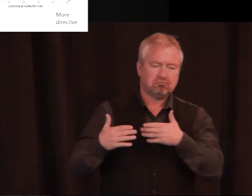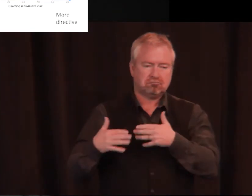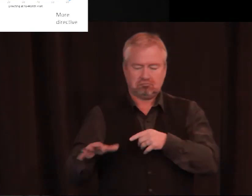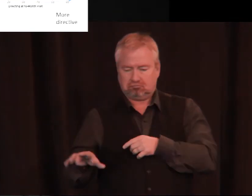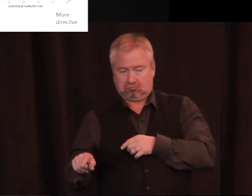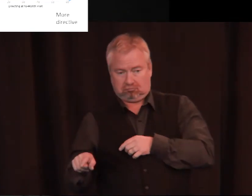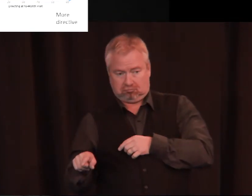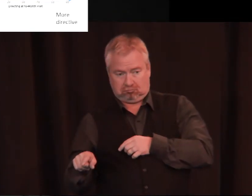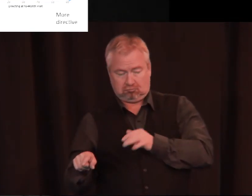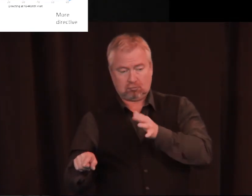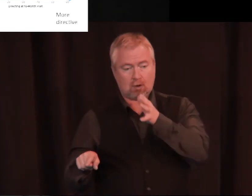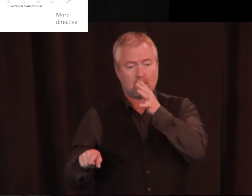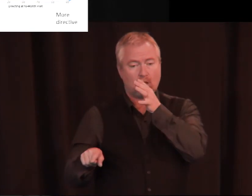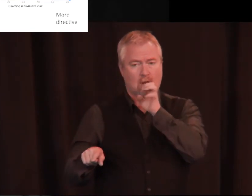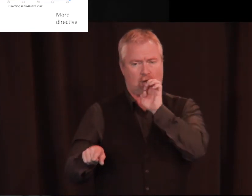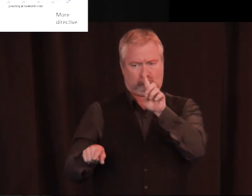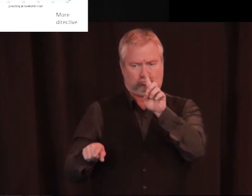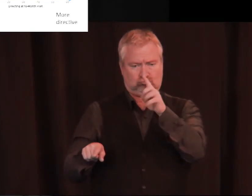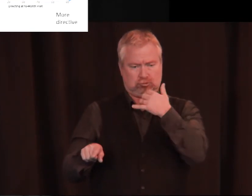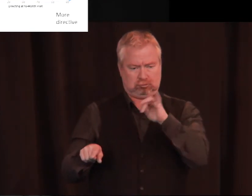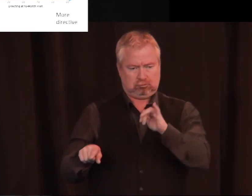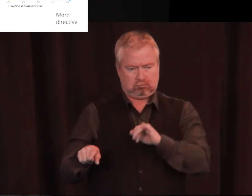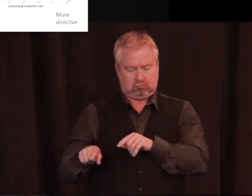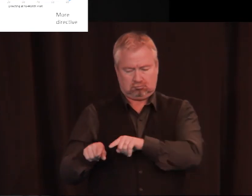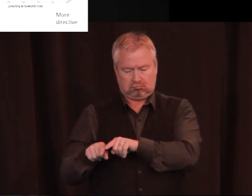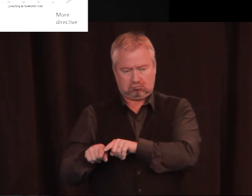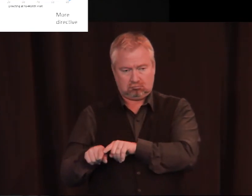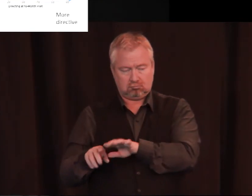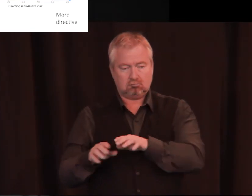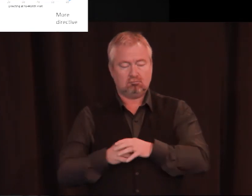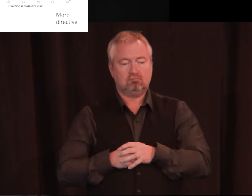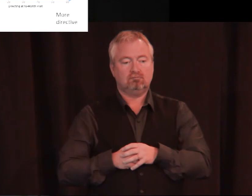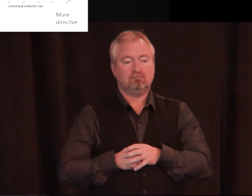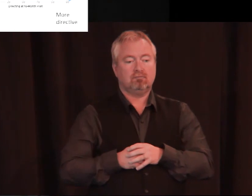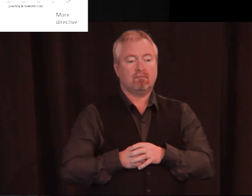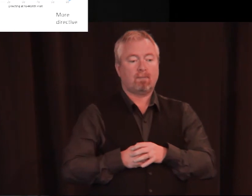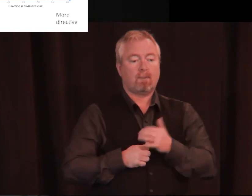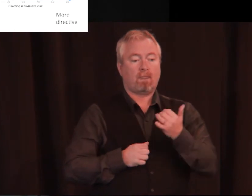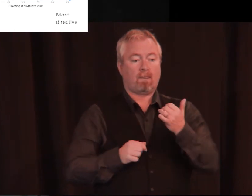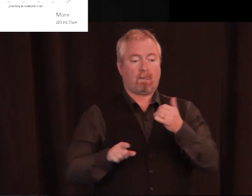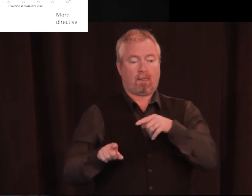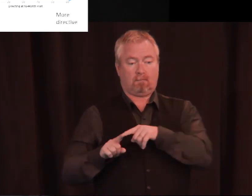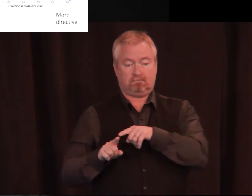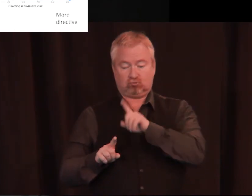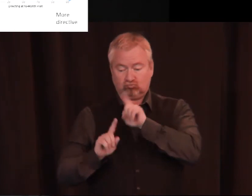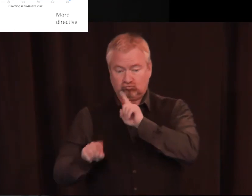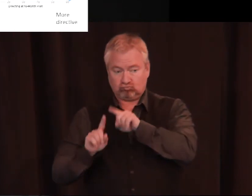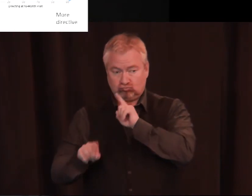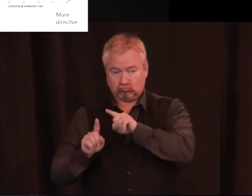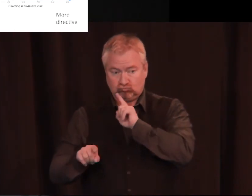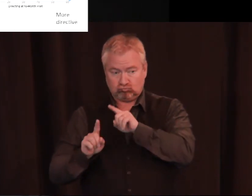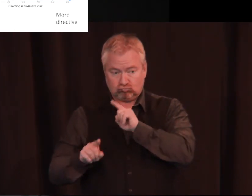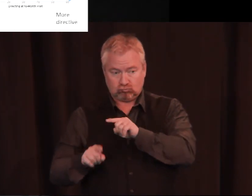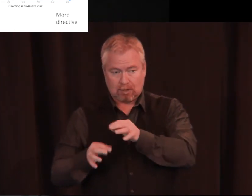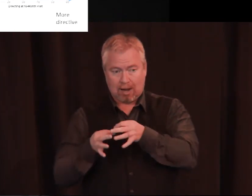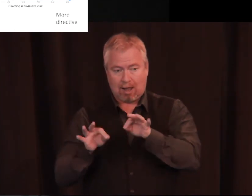Of so you can see here, the parents that were more directive had children with lower language scores than the parents who were less directive.